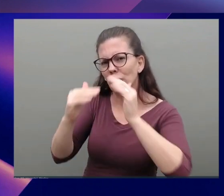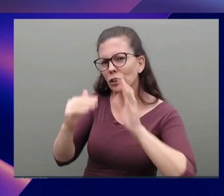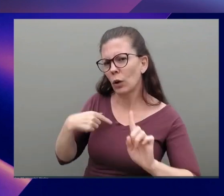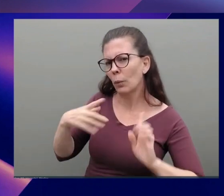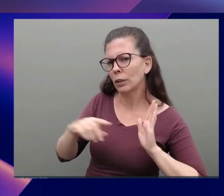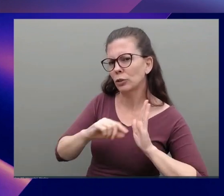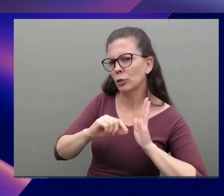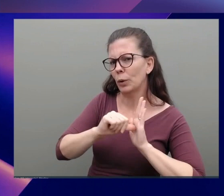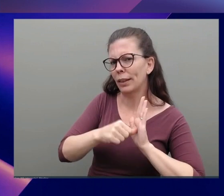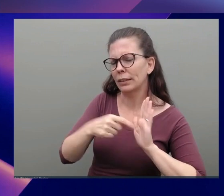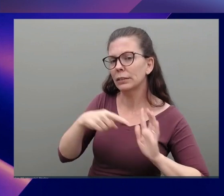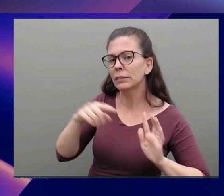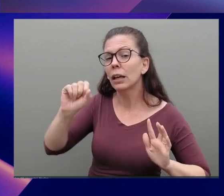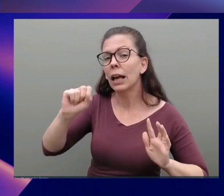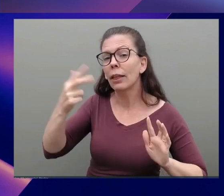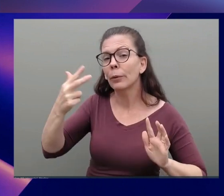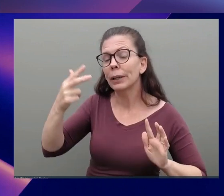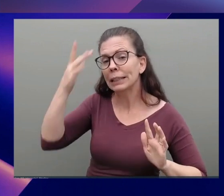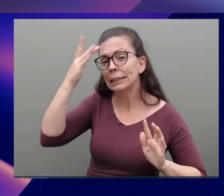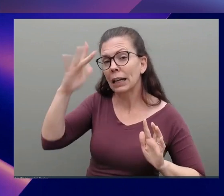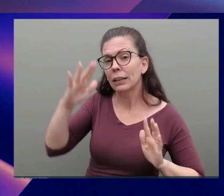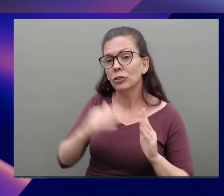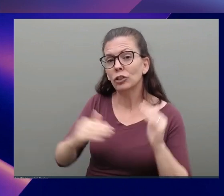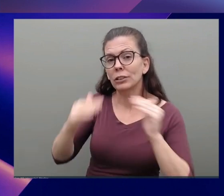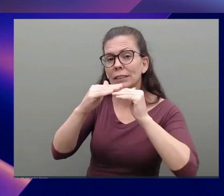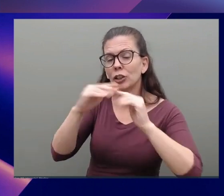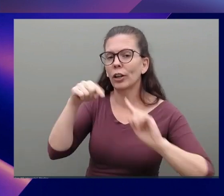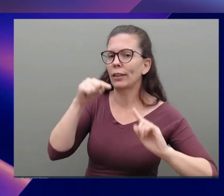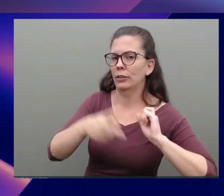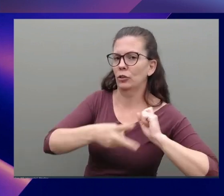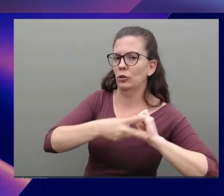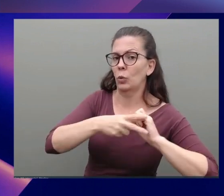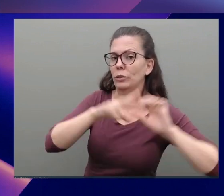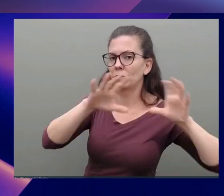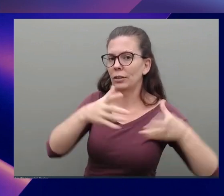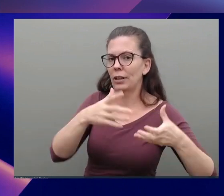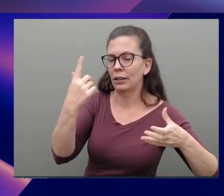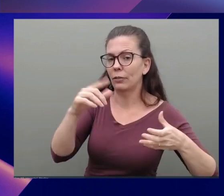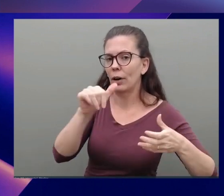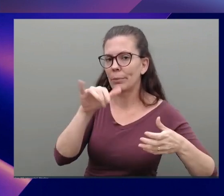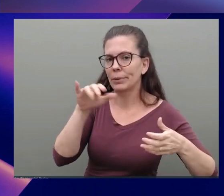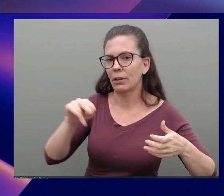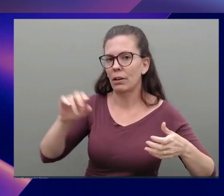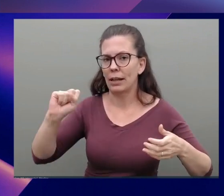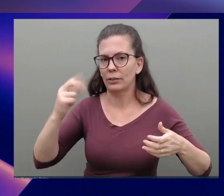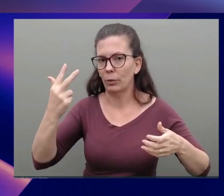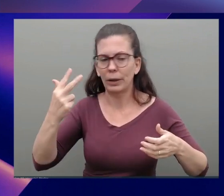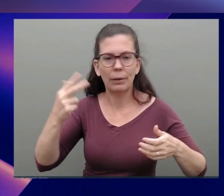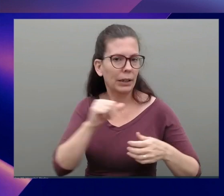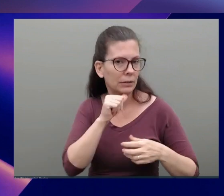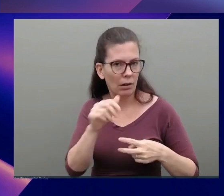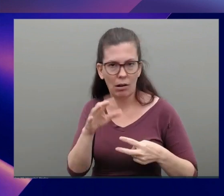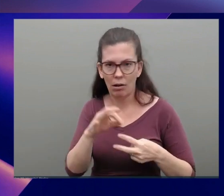S3 Intelligent Tier is a storage class for Amazon S3, but it's not an option that we see down here.